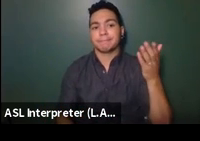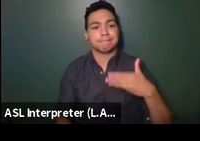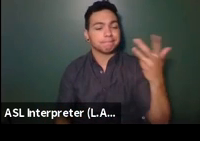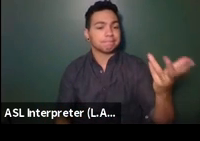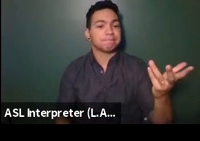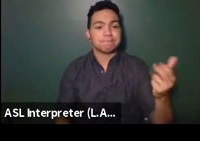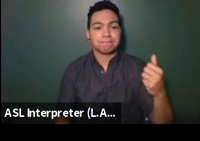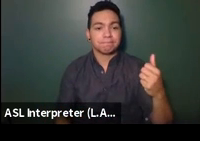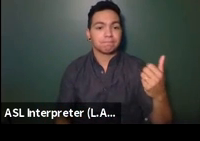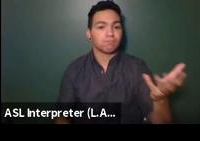ESD 189 - Amy Colburn: I'll just open